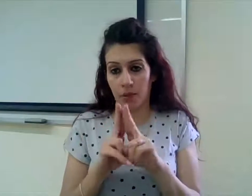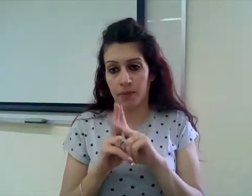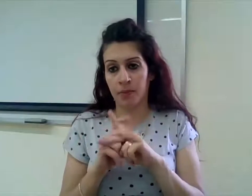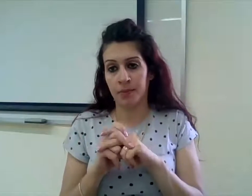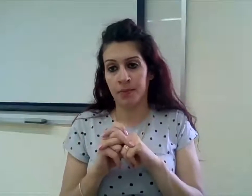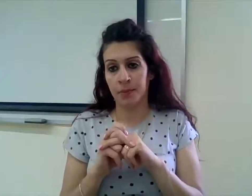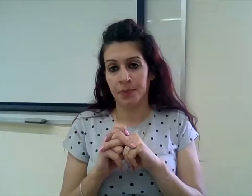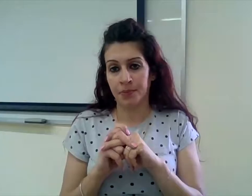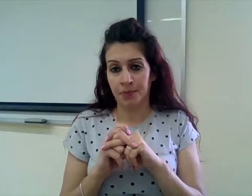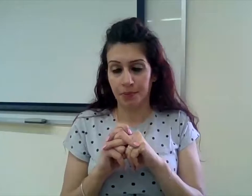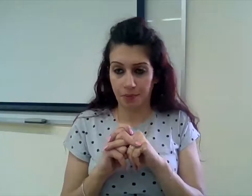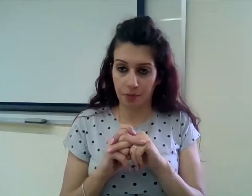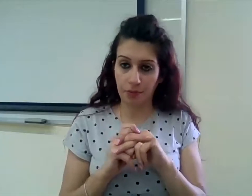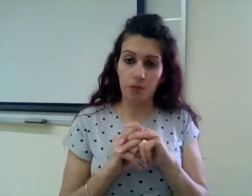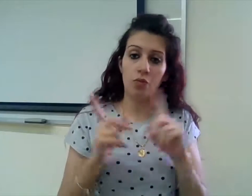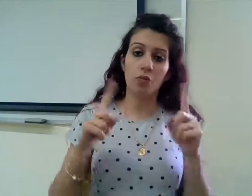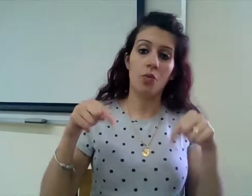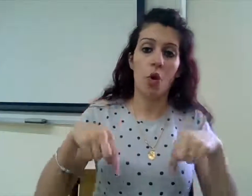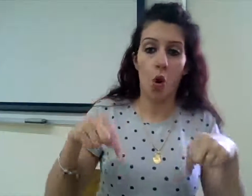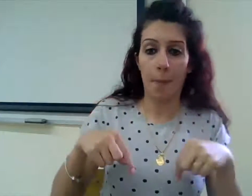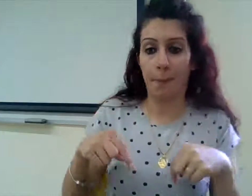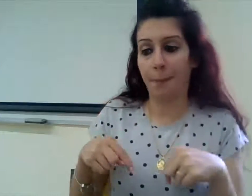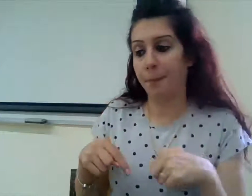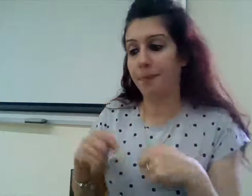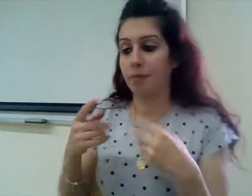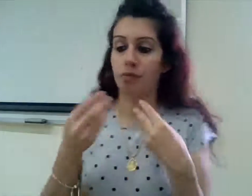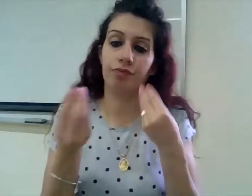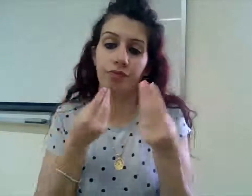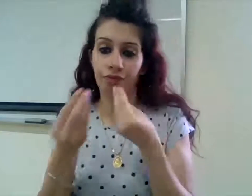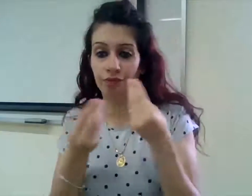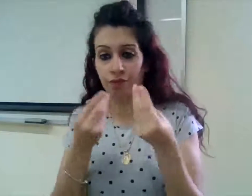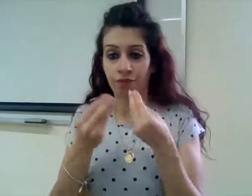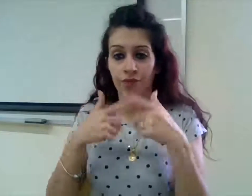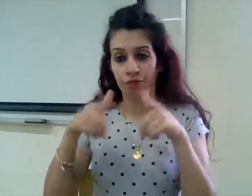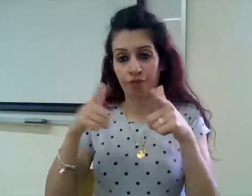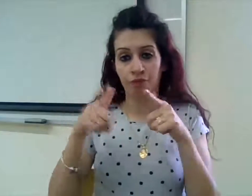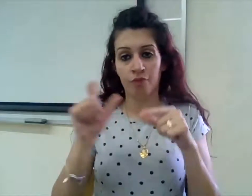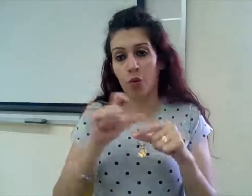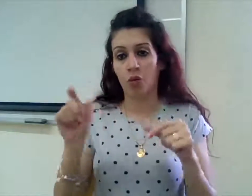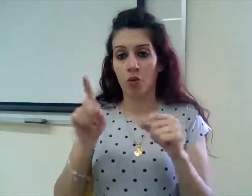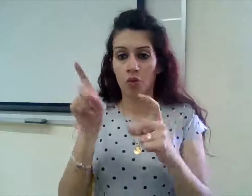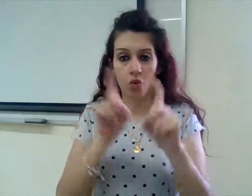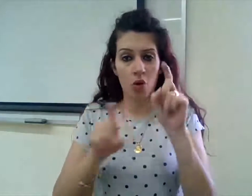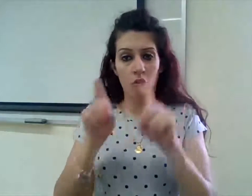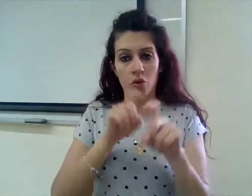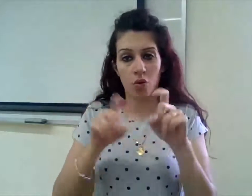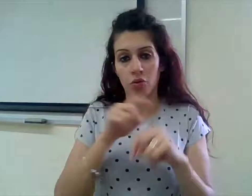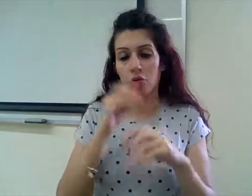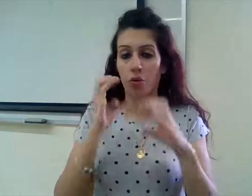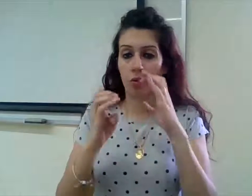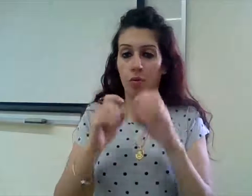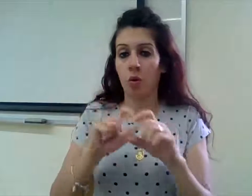months doing the padam ik so CN the floors is yours and we will do it as we